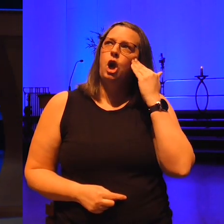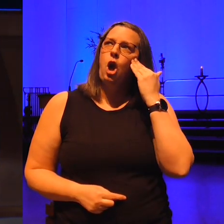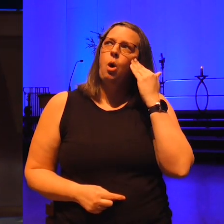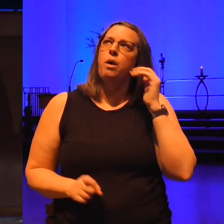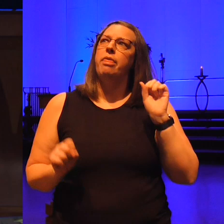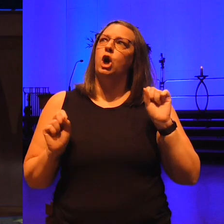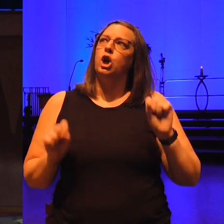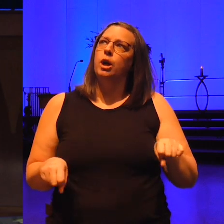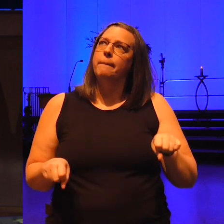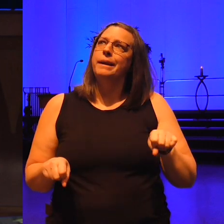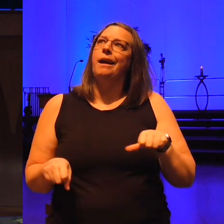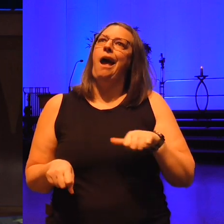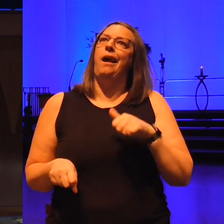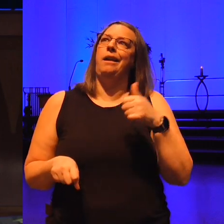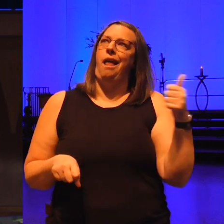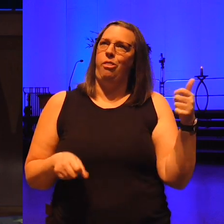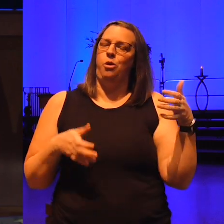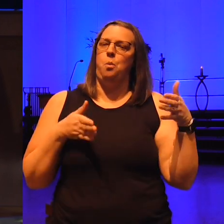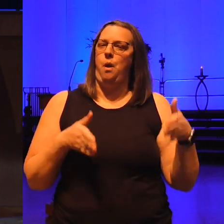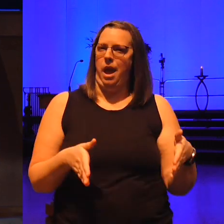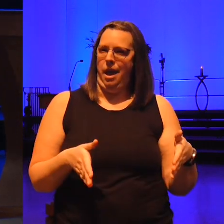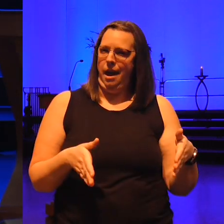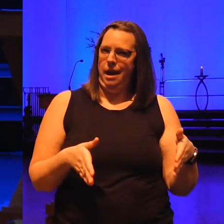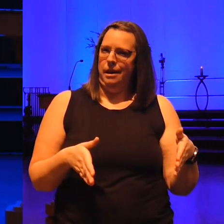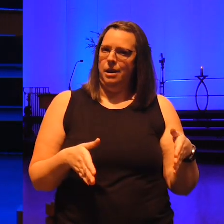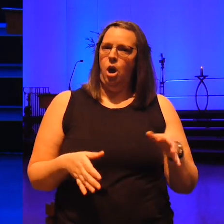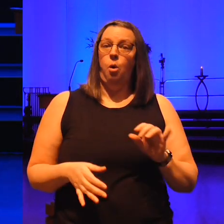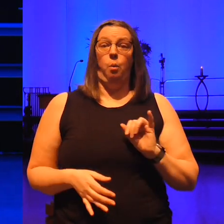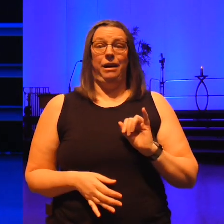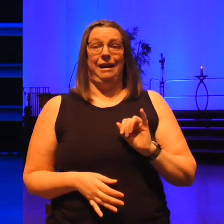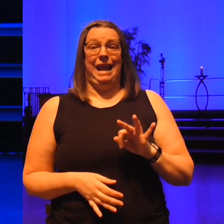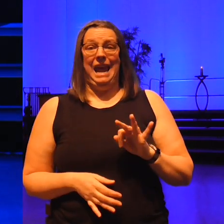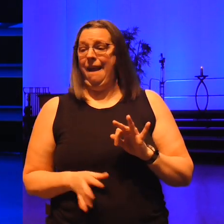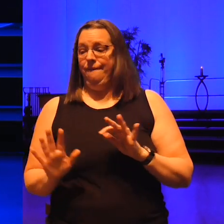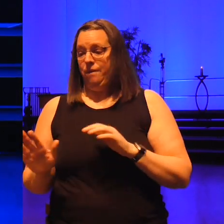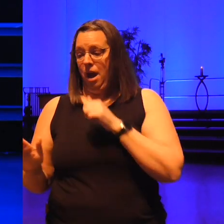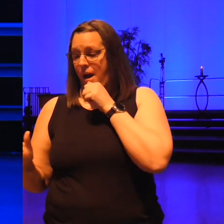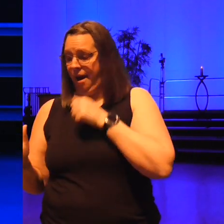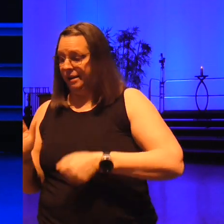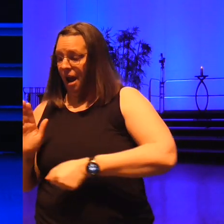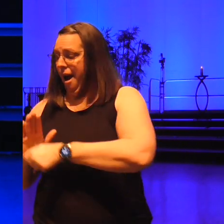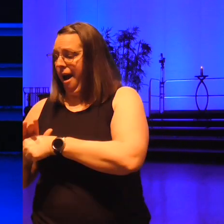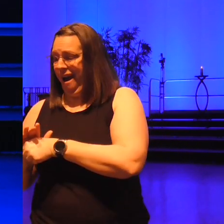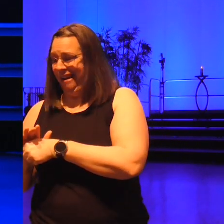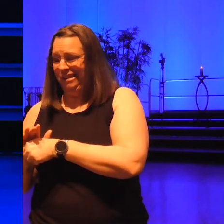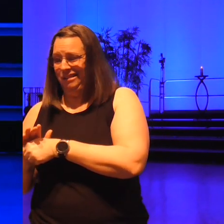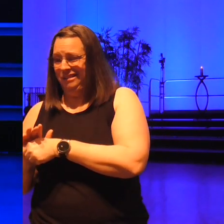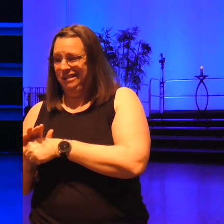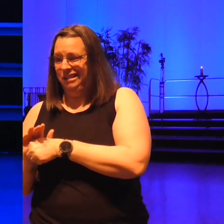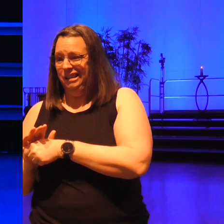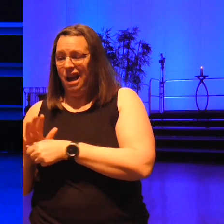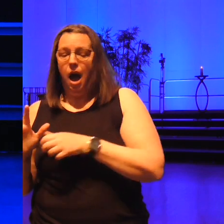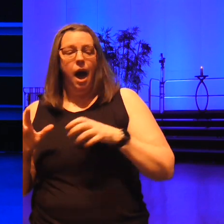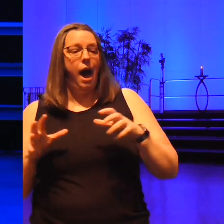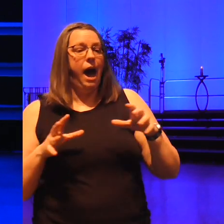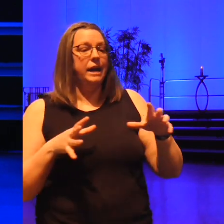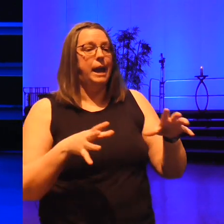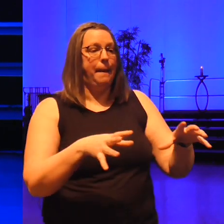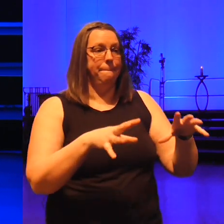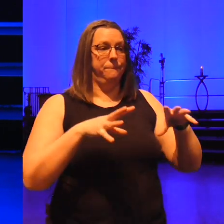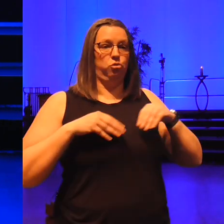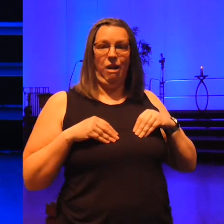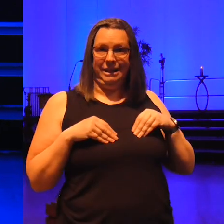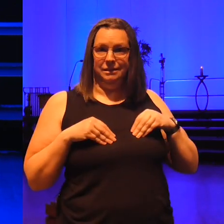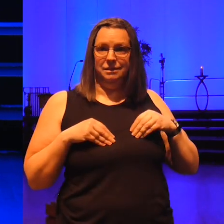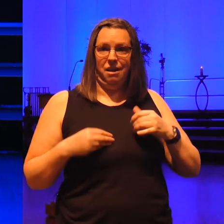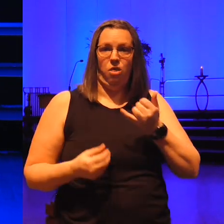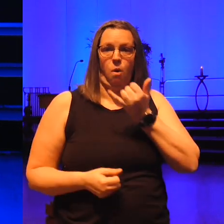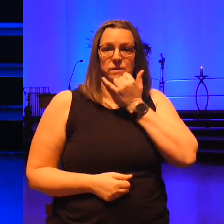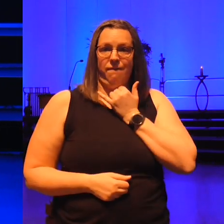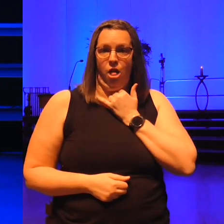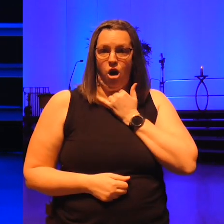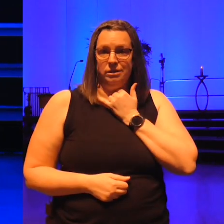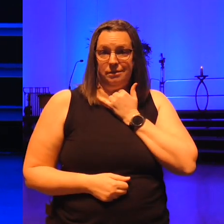going about this what if instead of trying to hide my flaws I embraced my floss and admitted